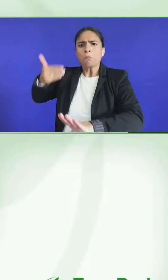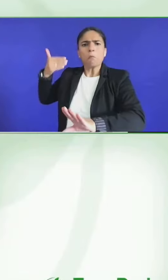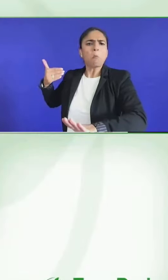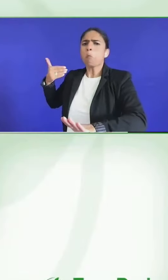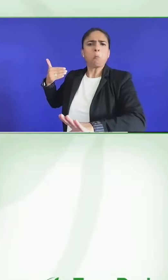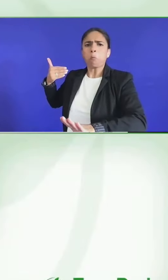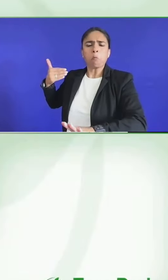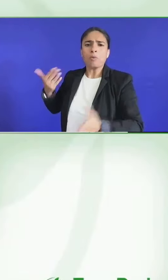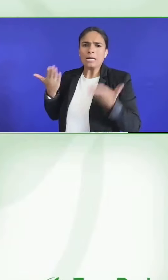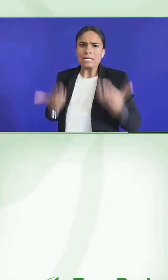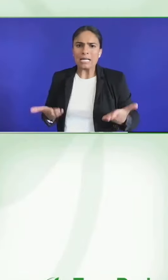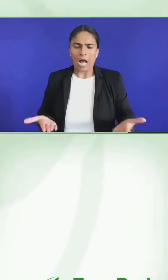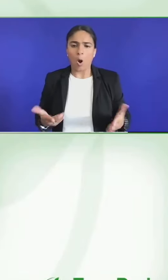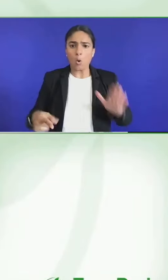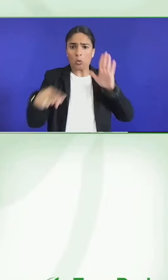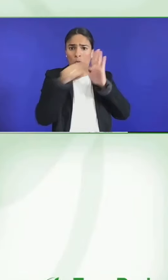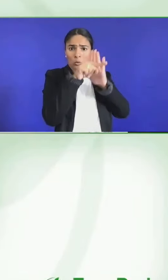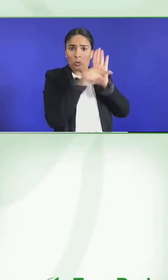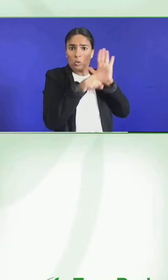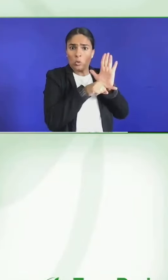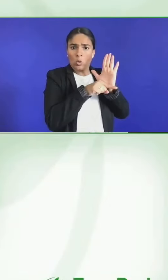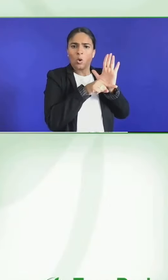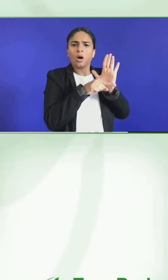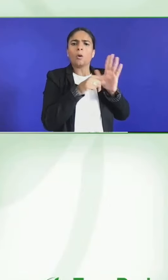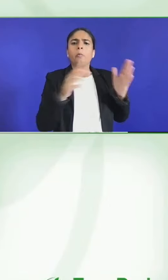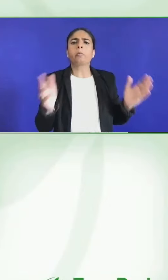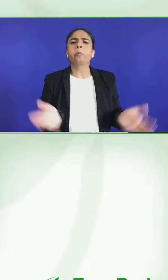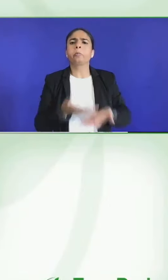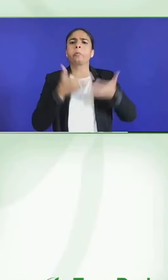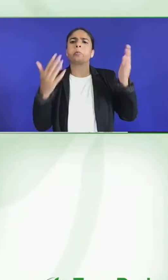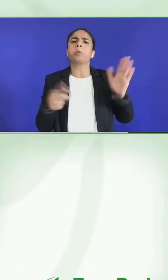flexible will we organise it, we can really choose their whatever we want.